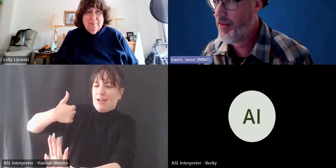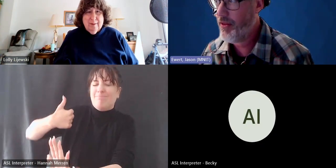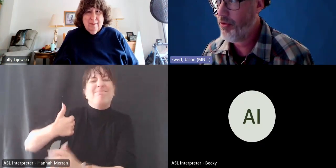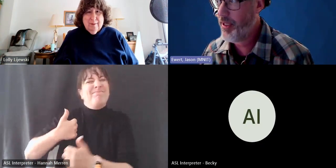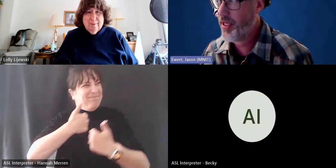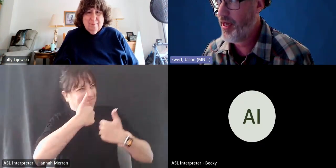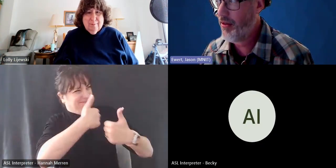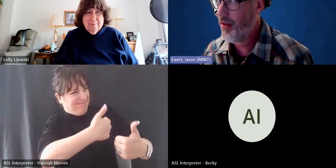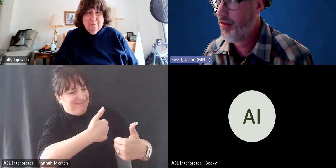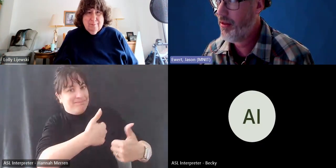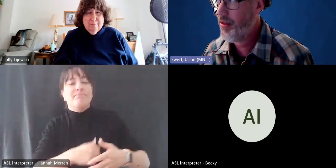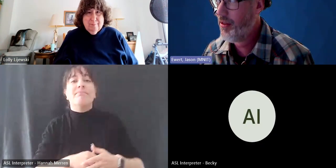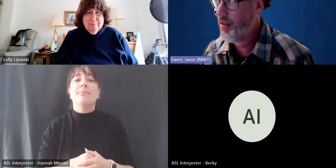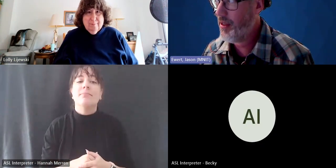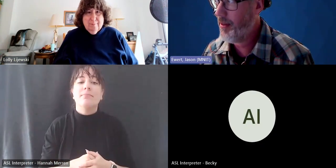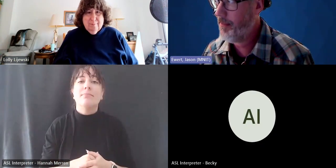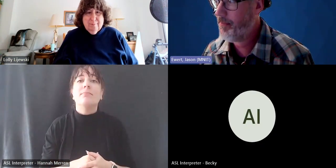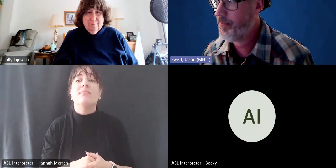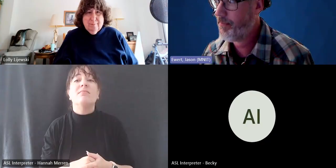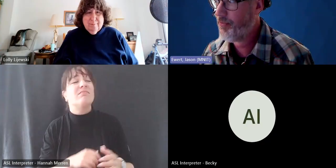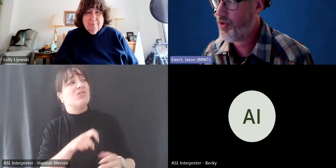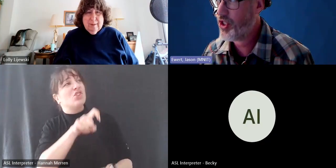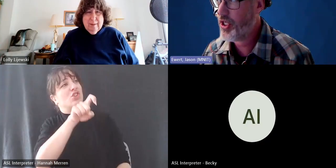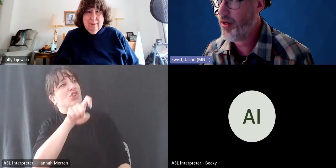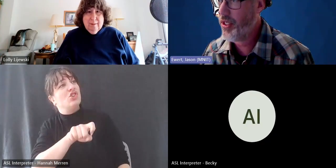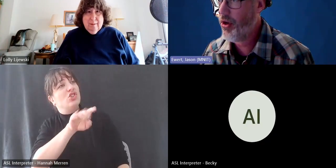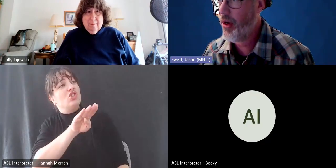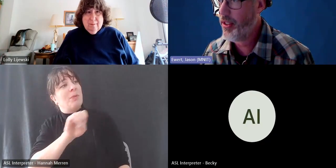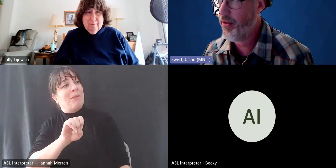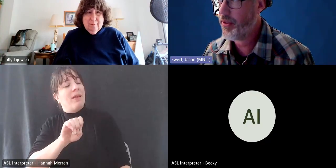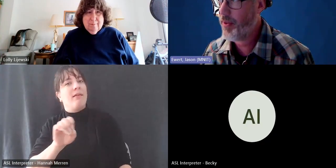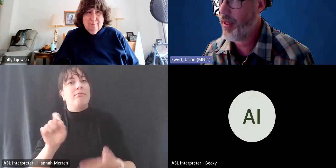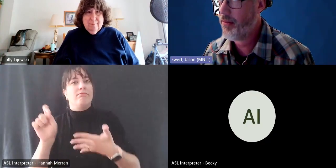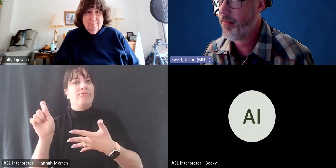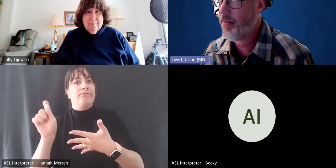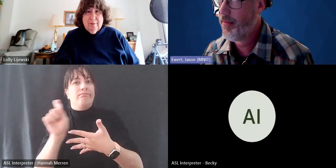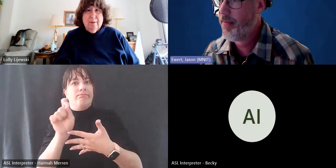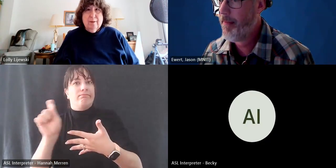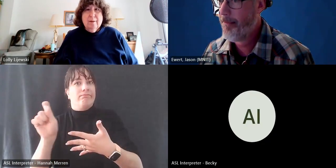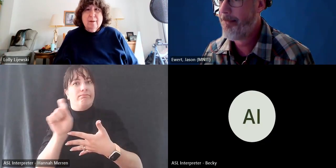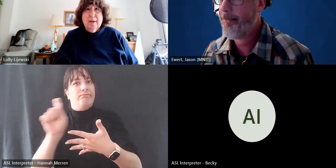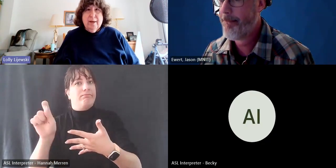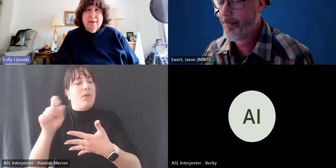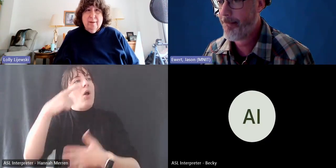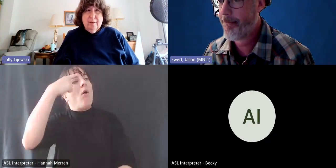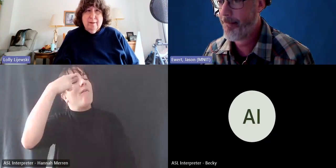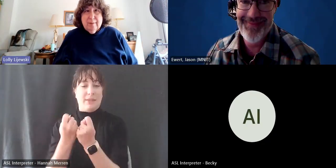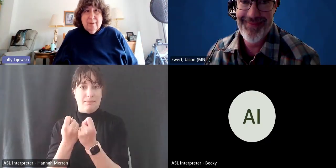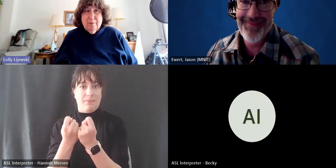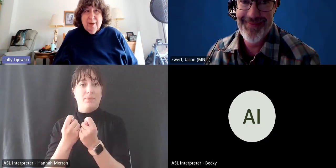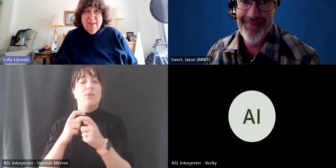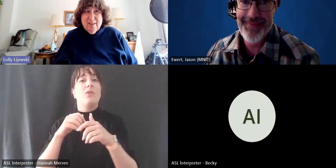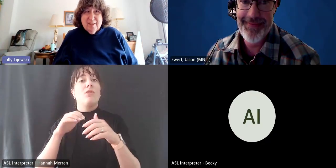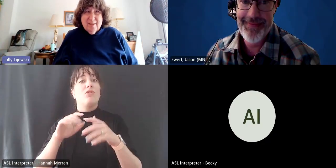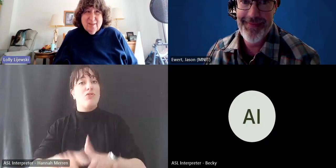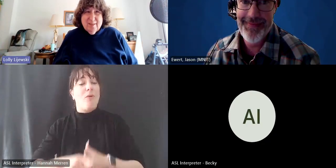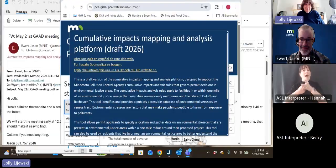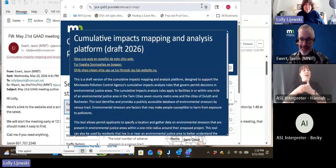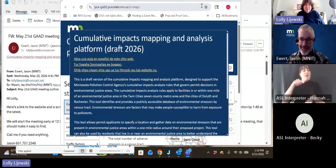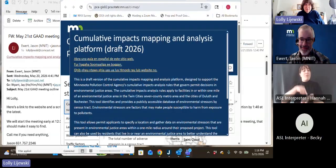And then there will be a toggle for sharing your audio as well. Got it. OK.